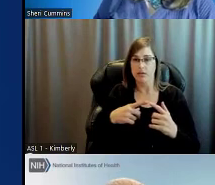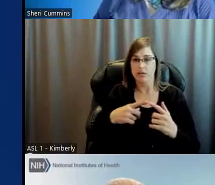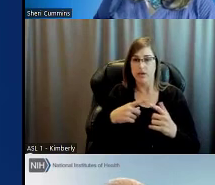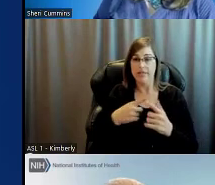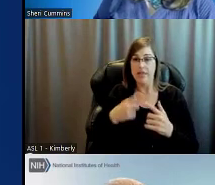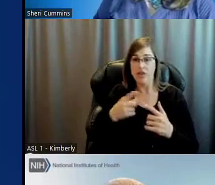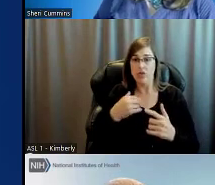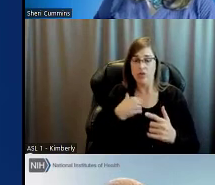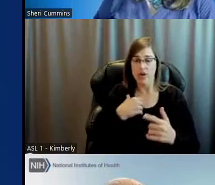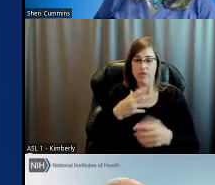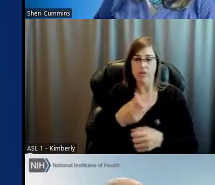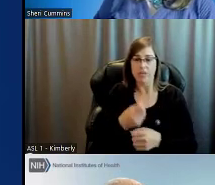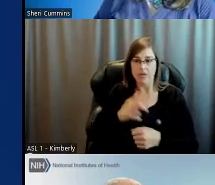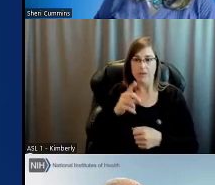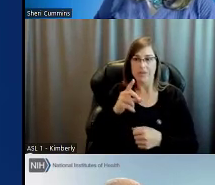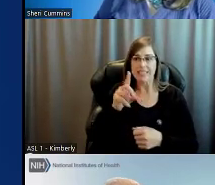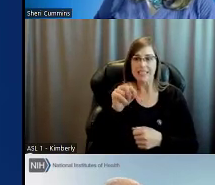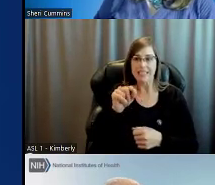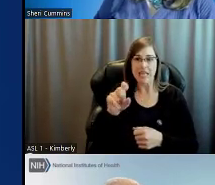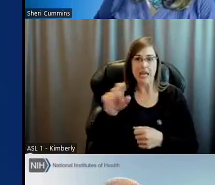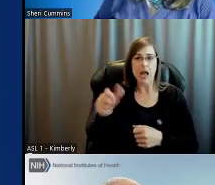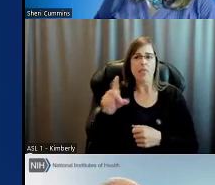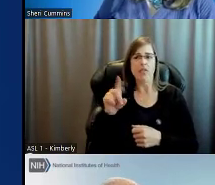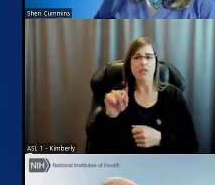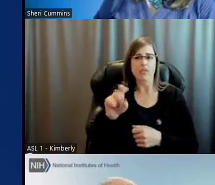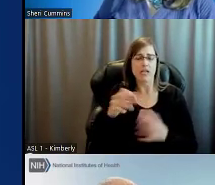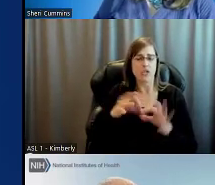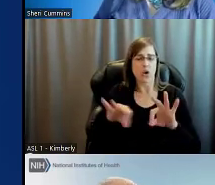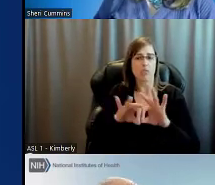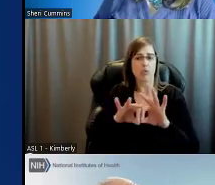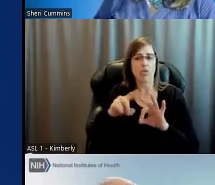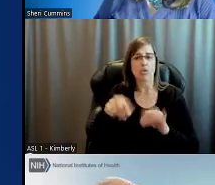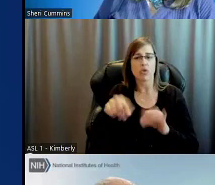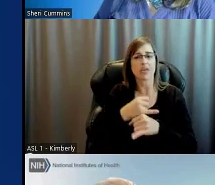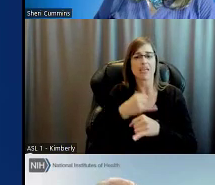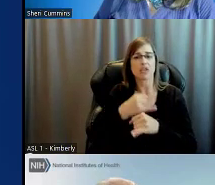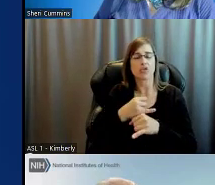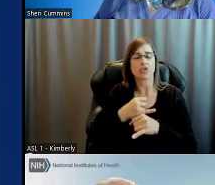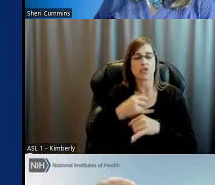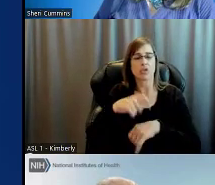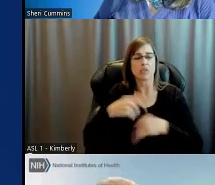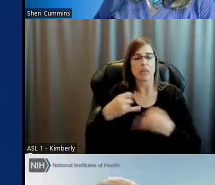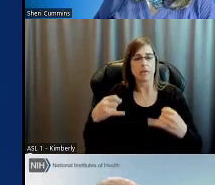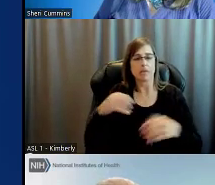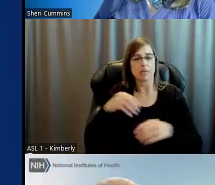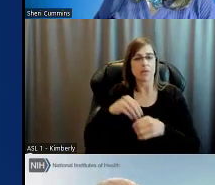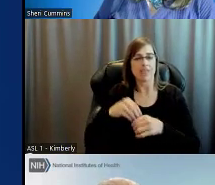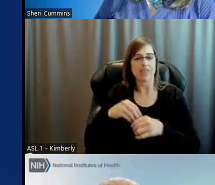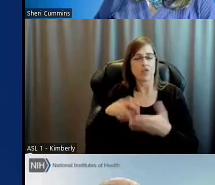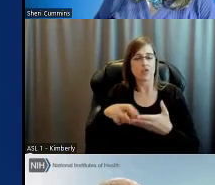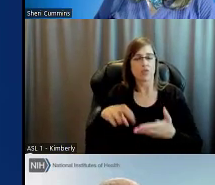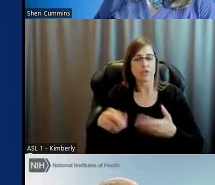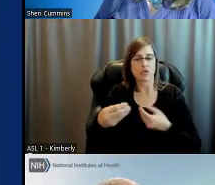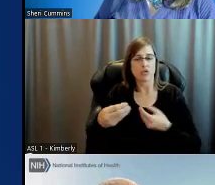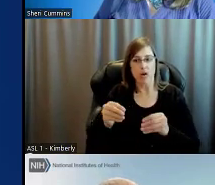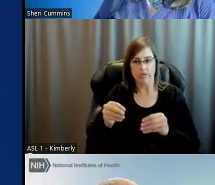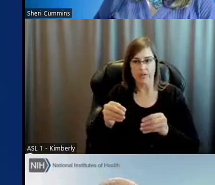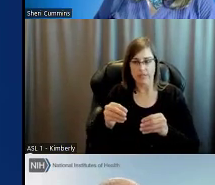that are going to be important for you, and those are the institutional deadlines within your own research office. Most important thing to remember is,